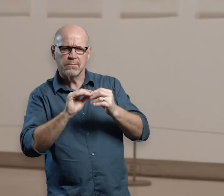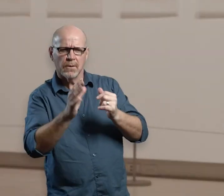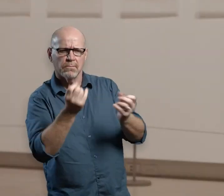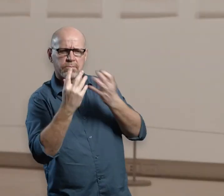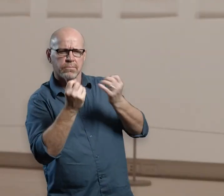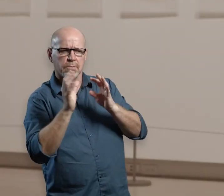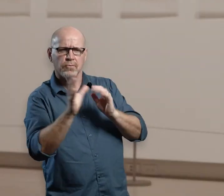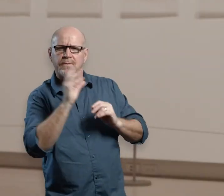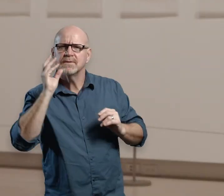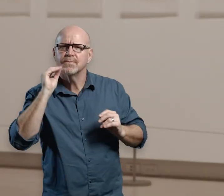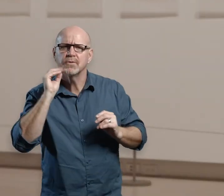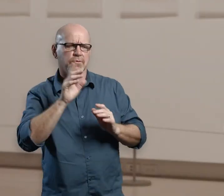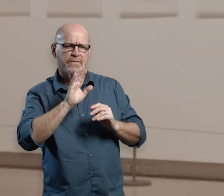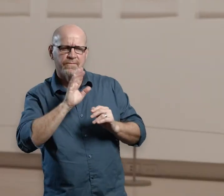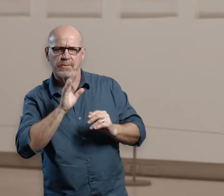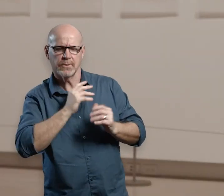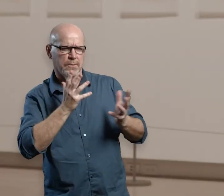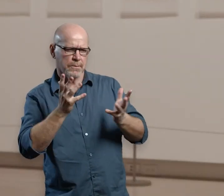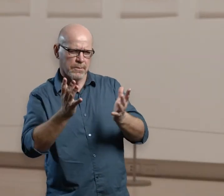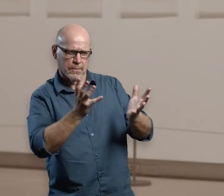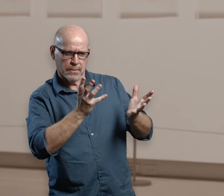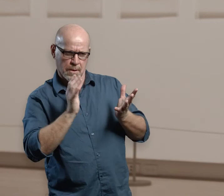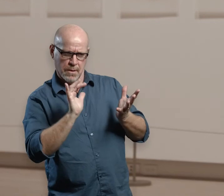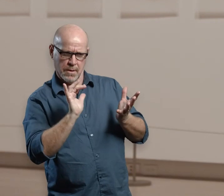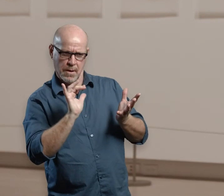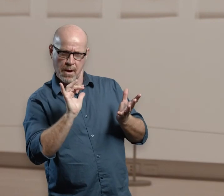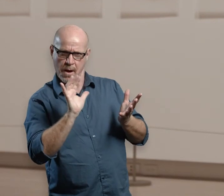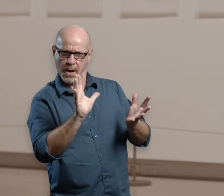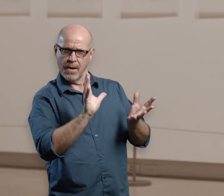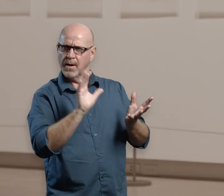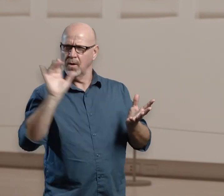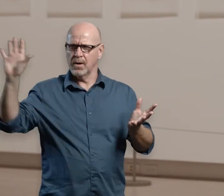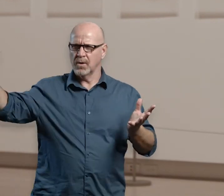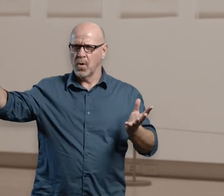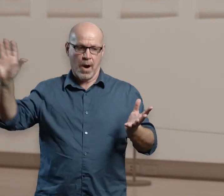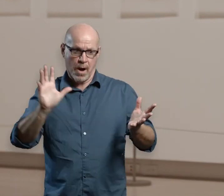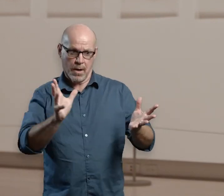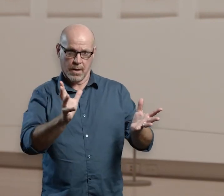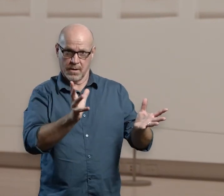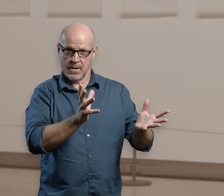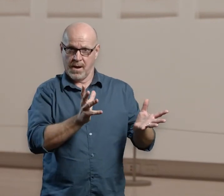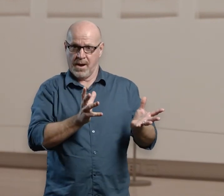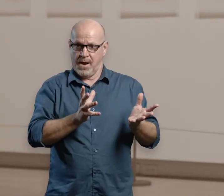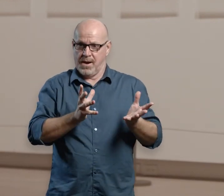Disabled artists and curators and mad artists and curators are on their way, are on our